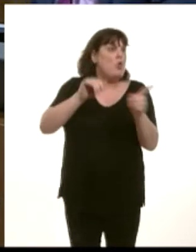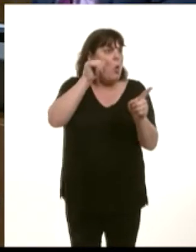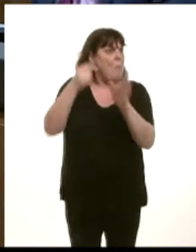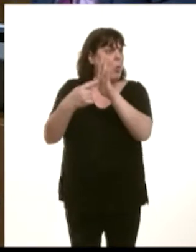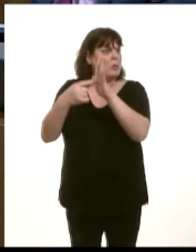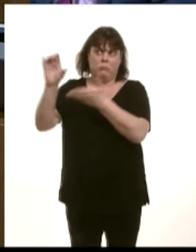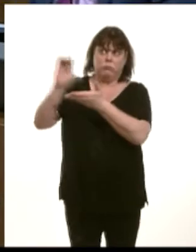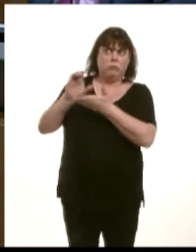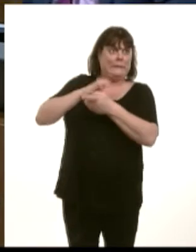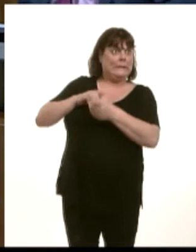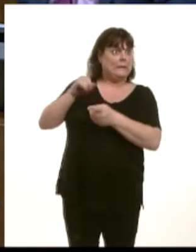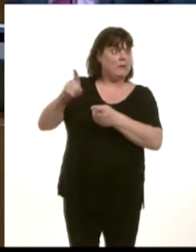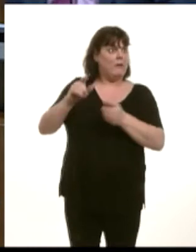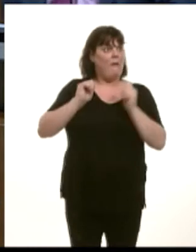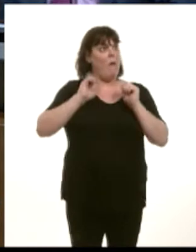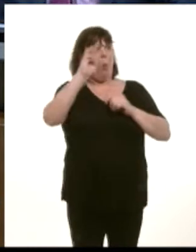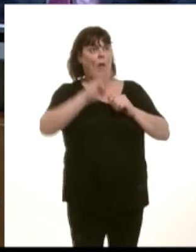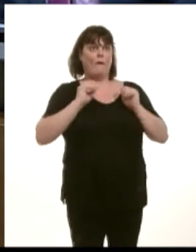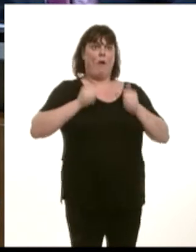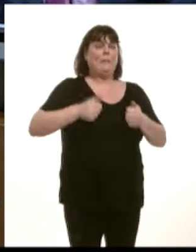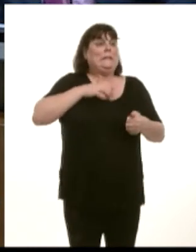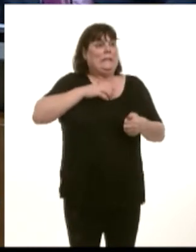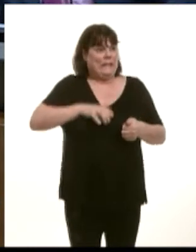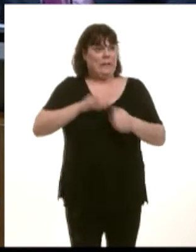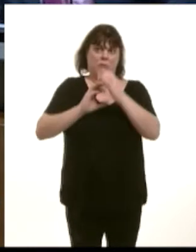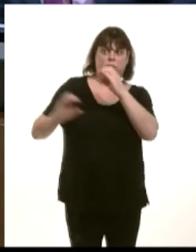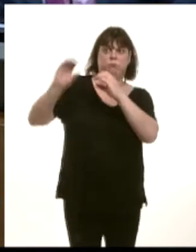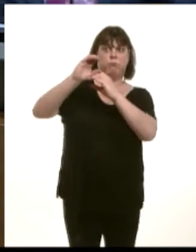Businesses in Wales, farming businesses, cannot live without them; I know that full well.